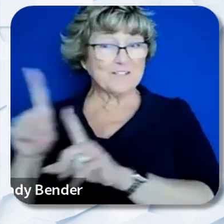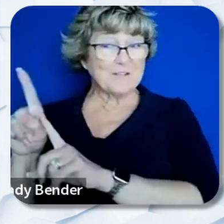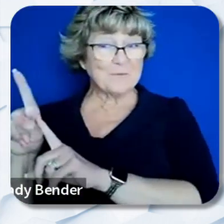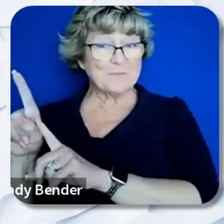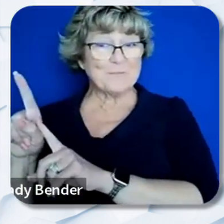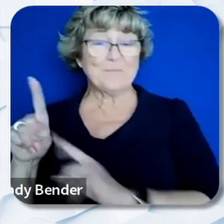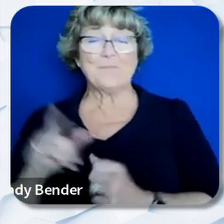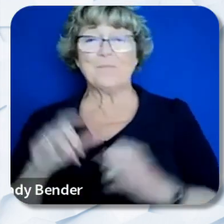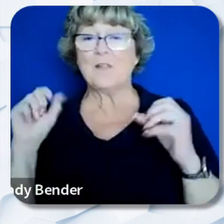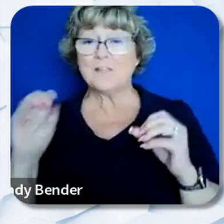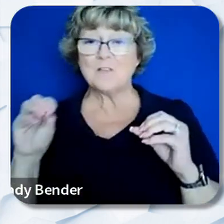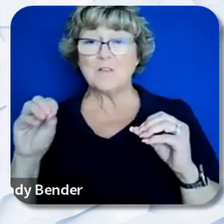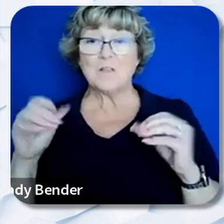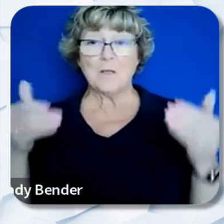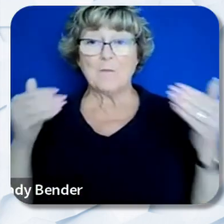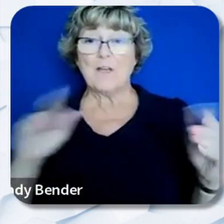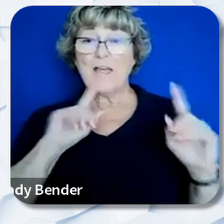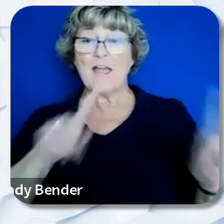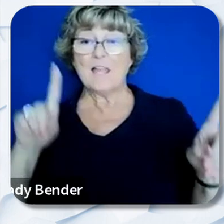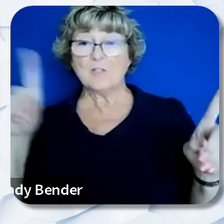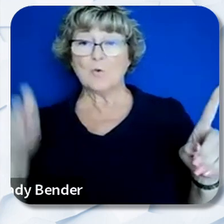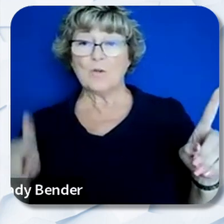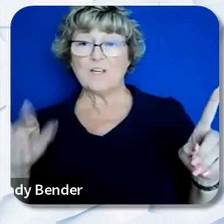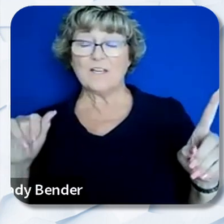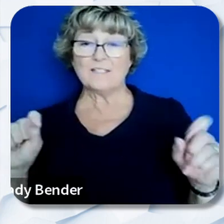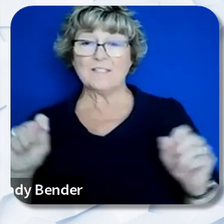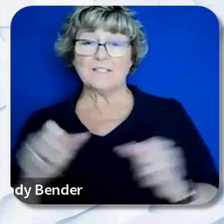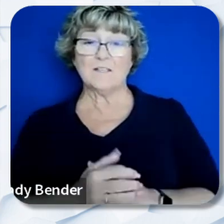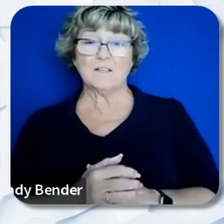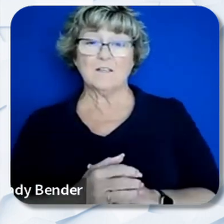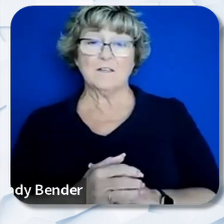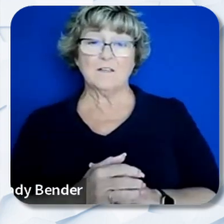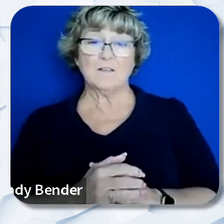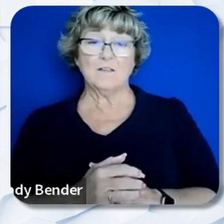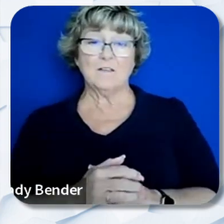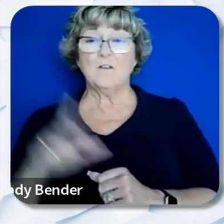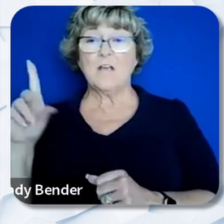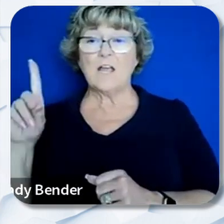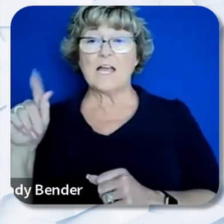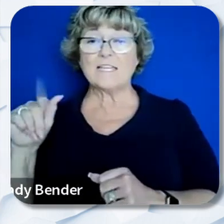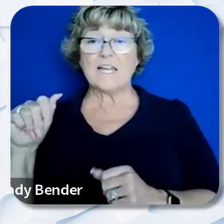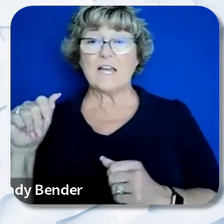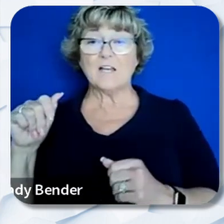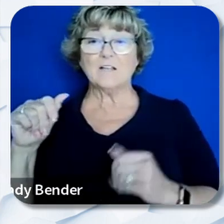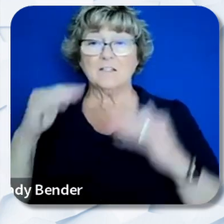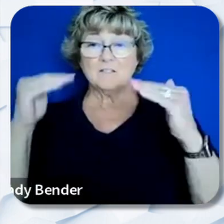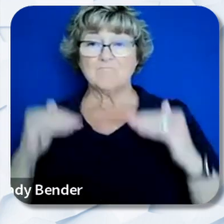to answer this question here, which is, "The data drill down required section of the document